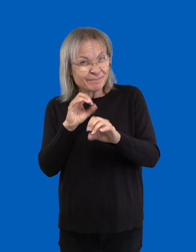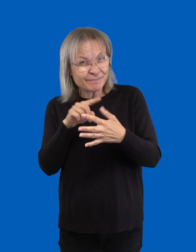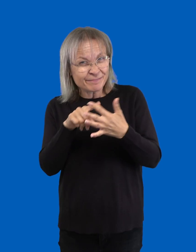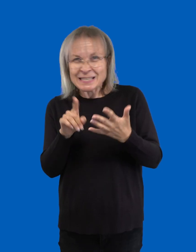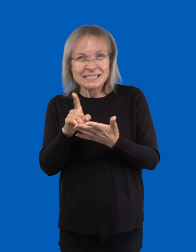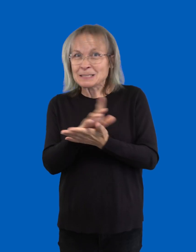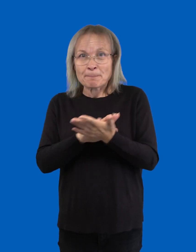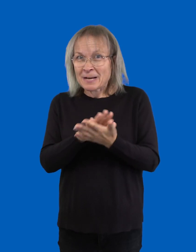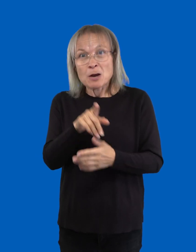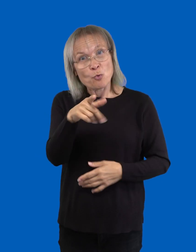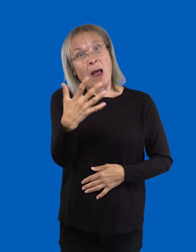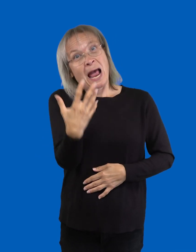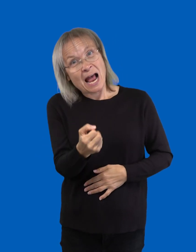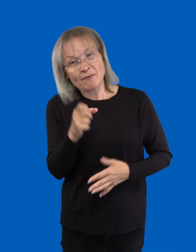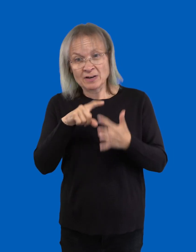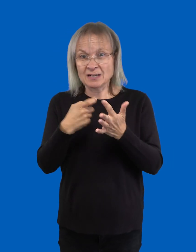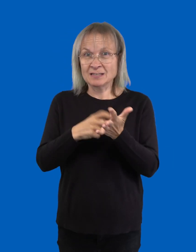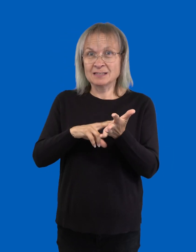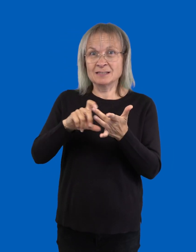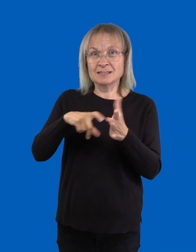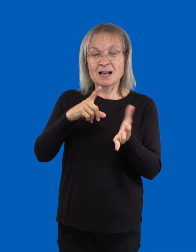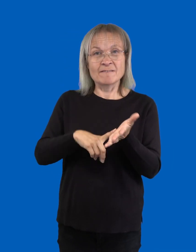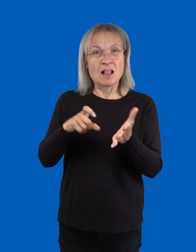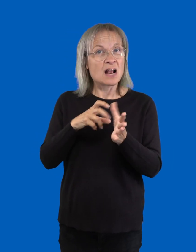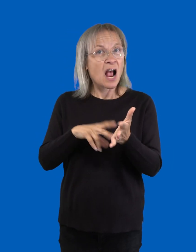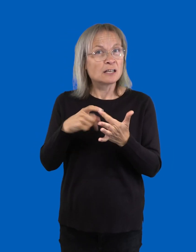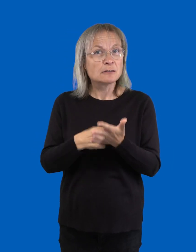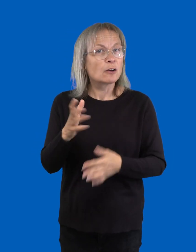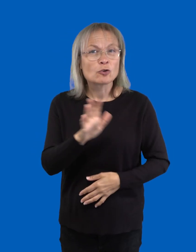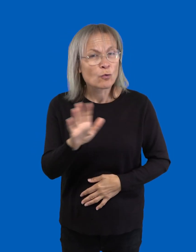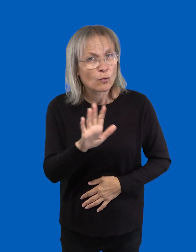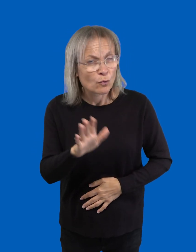These symptoms do not mean you have cervical cancer, but it's best to get checked.